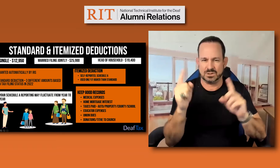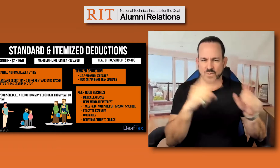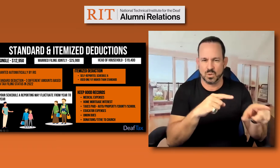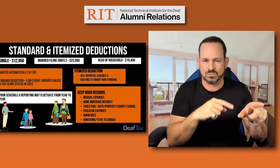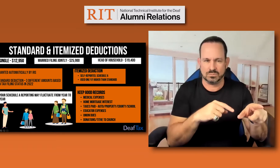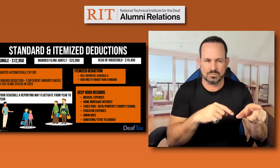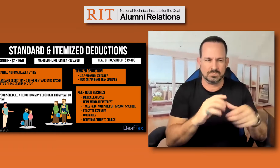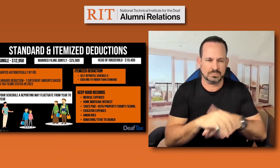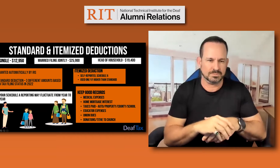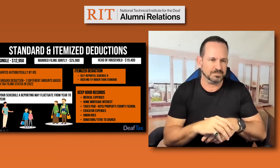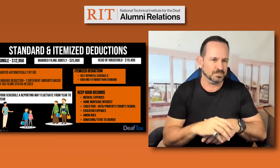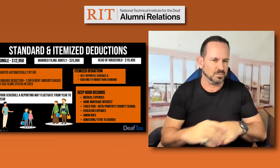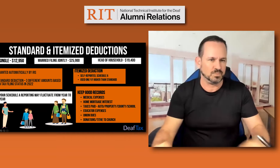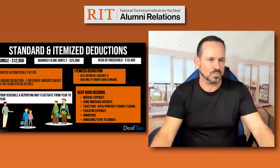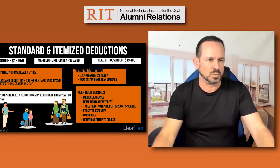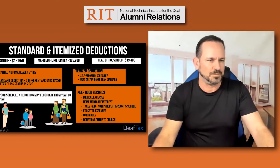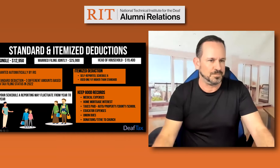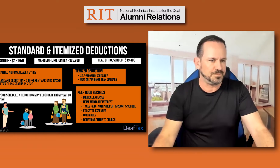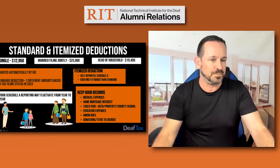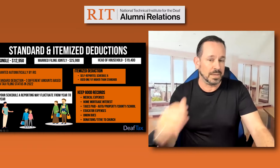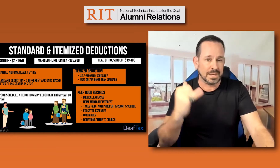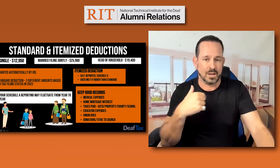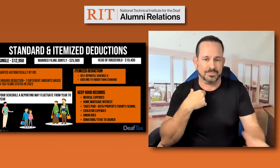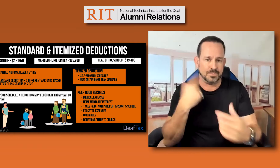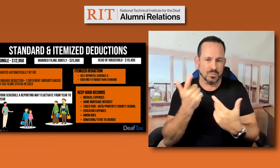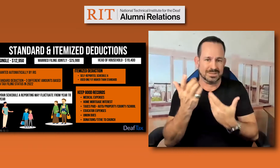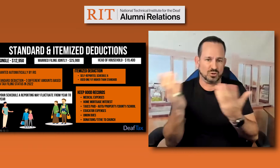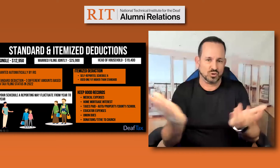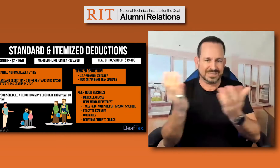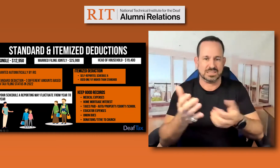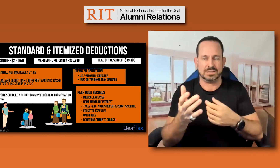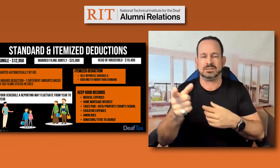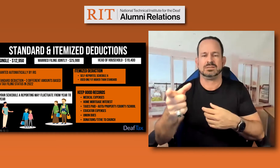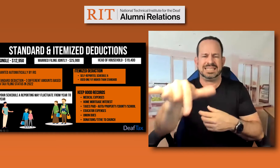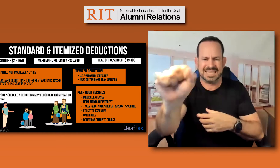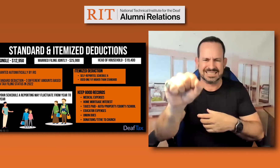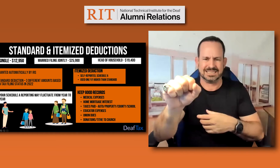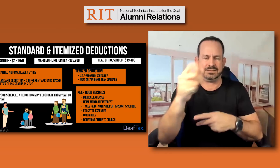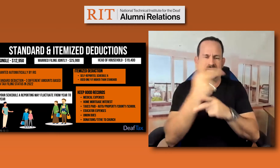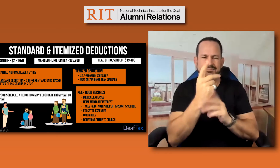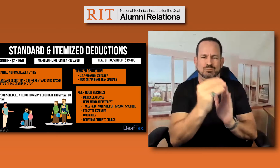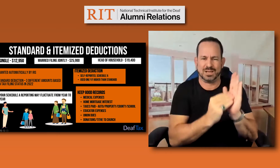The irs.gov website is a great place to go to look into all of those.